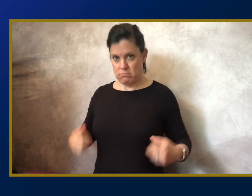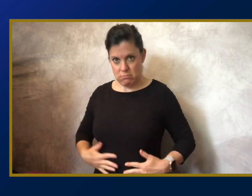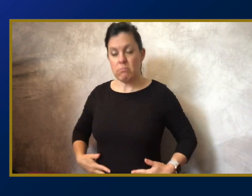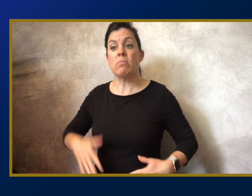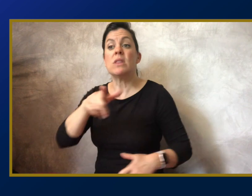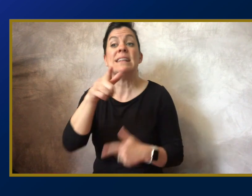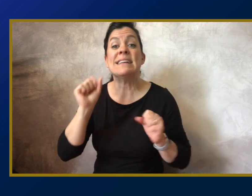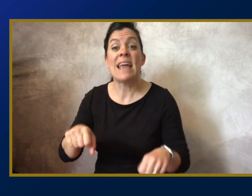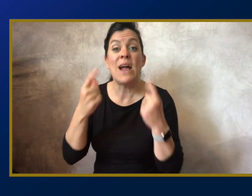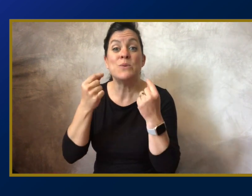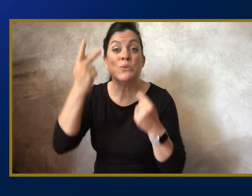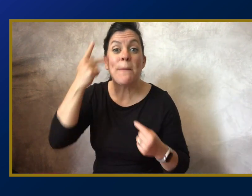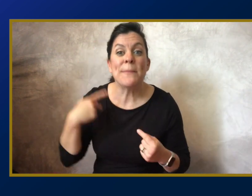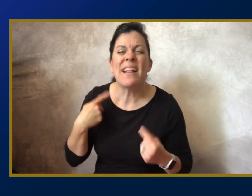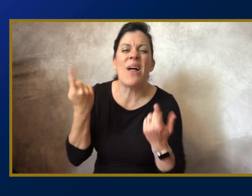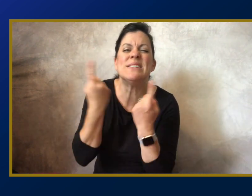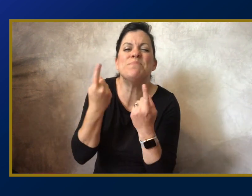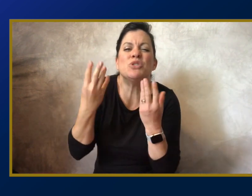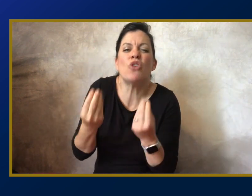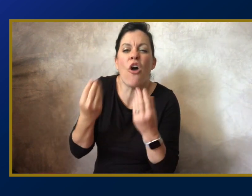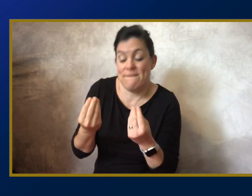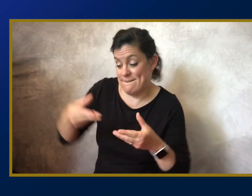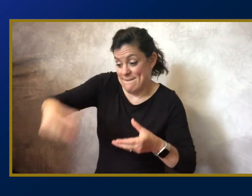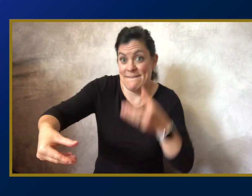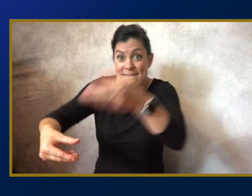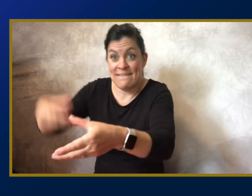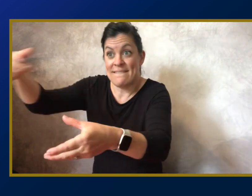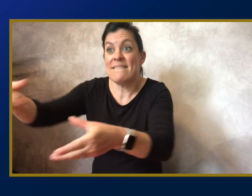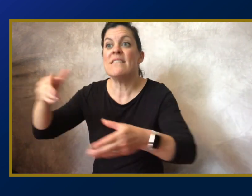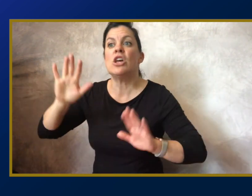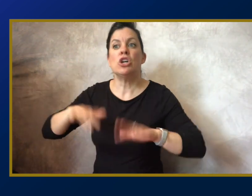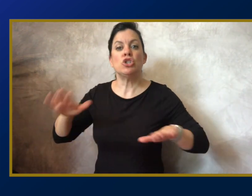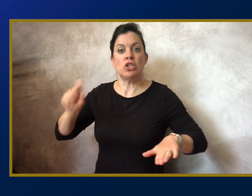you put obstacles with soft obstacles. Things like big pillows in their way and have them crawl up